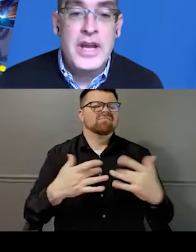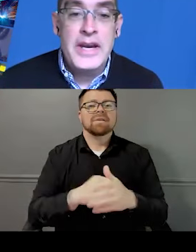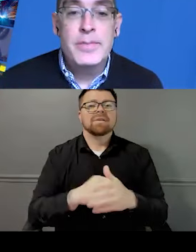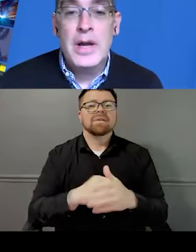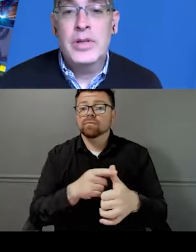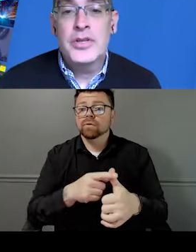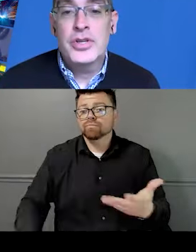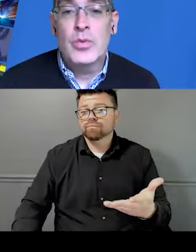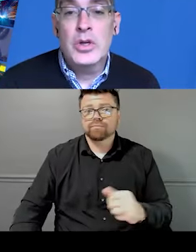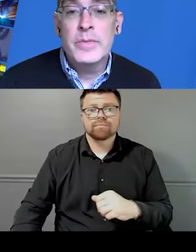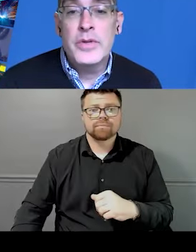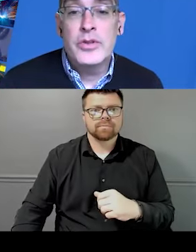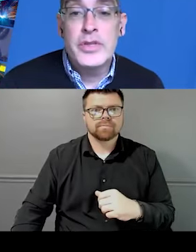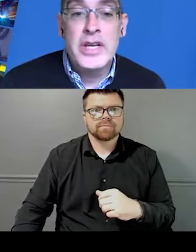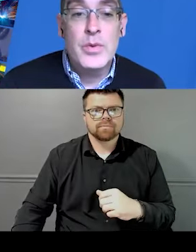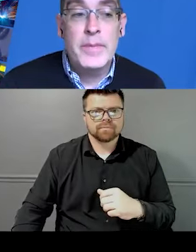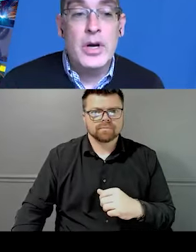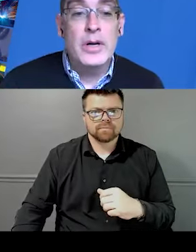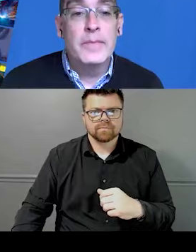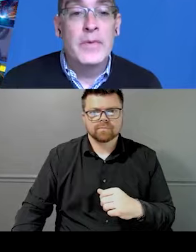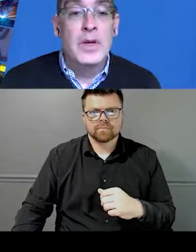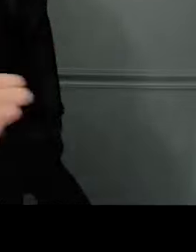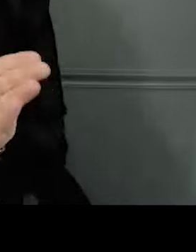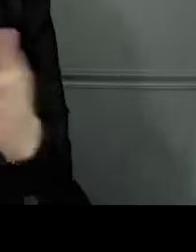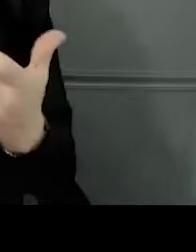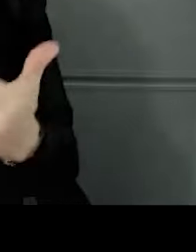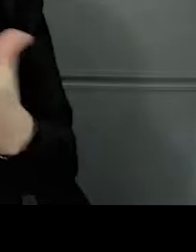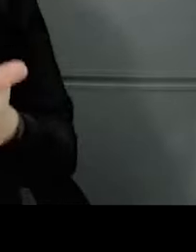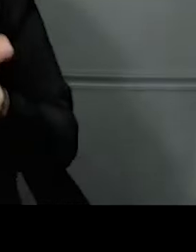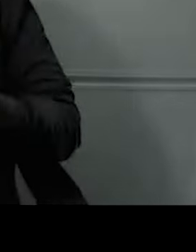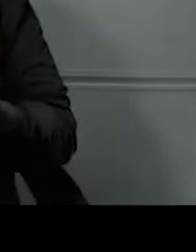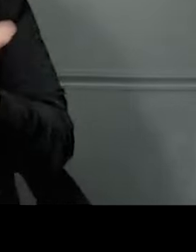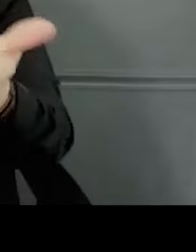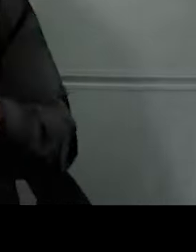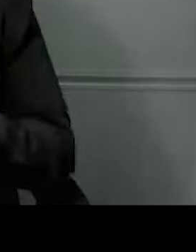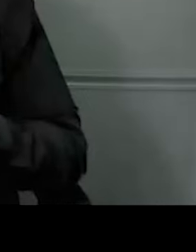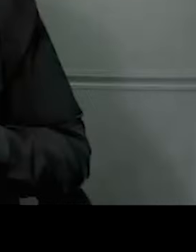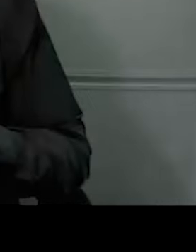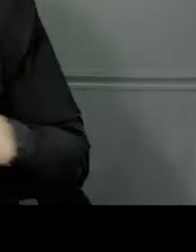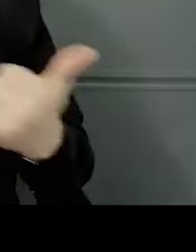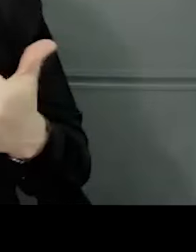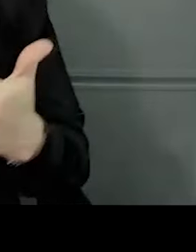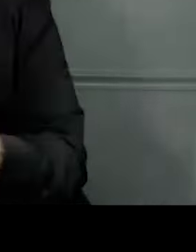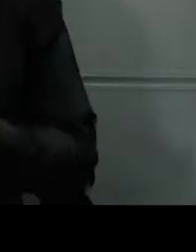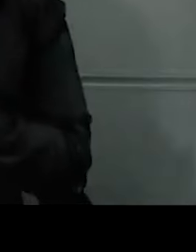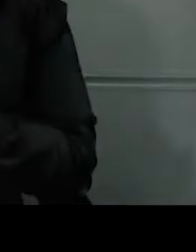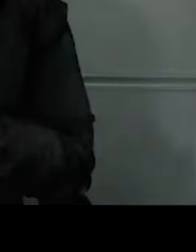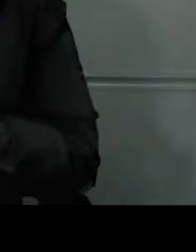and it's my pleasure to welcome you to today's webinar. I'm now pleased to turn it over to our presenters for this Webinar,